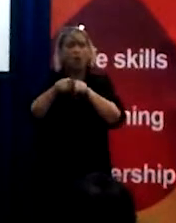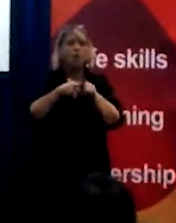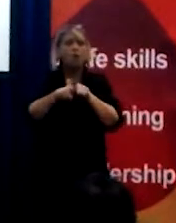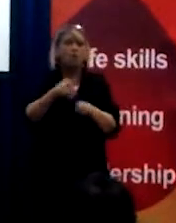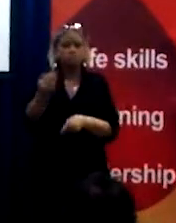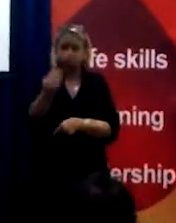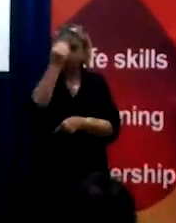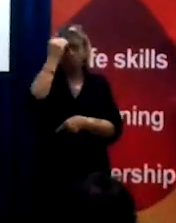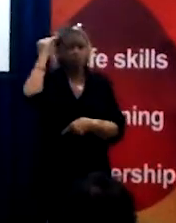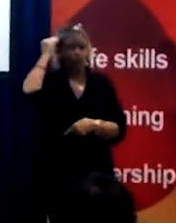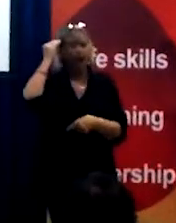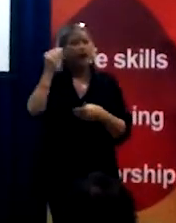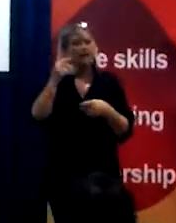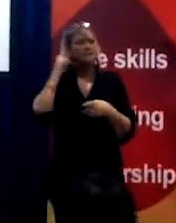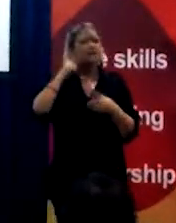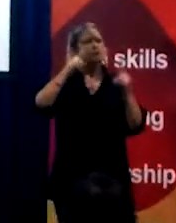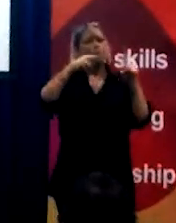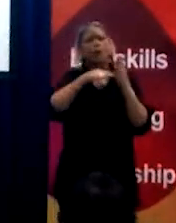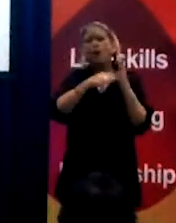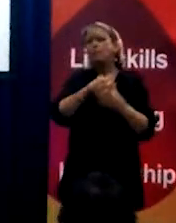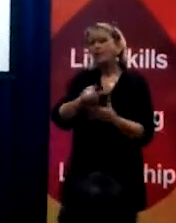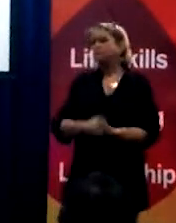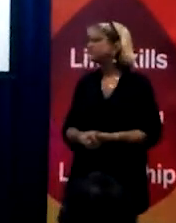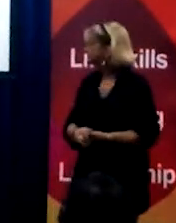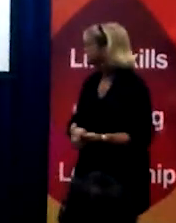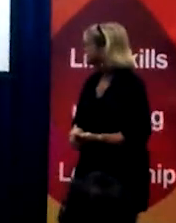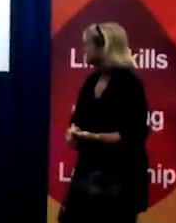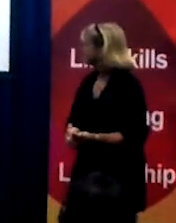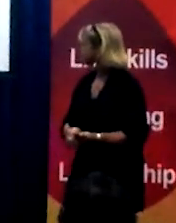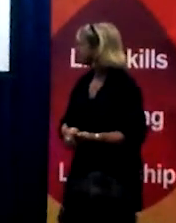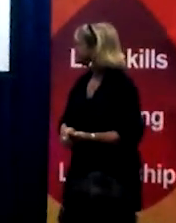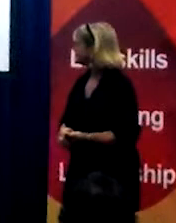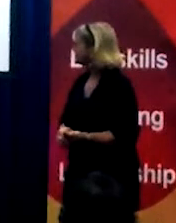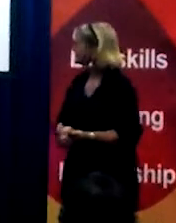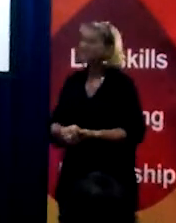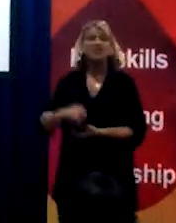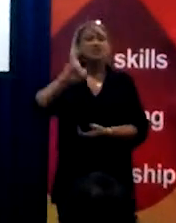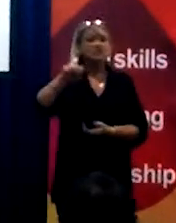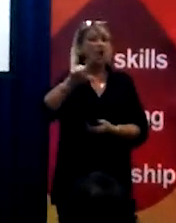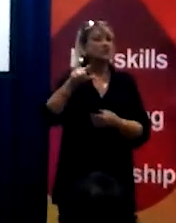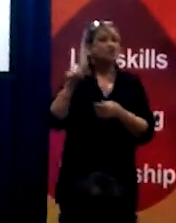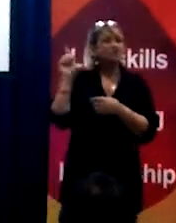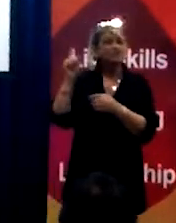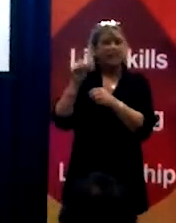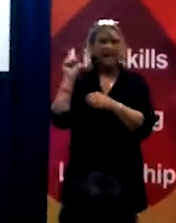share that with them. This is Josh, one of our Deaf role models. Here, we call him the Auslan police.